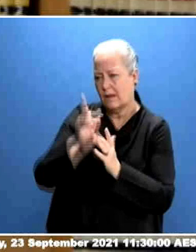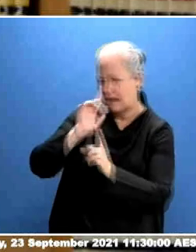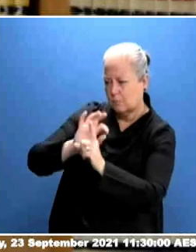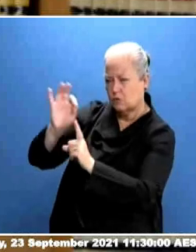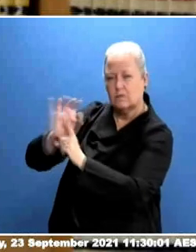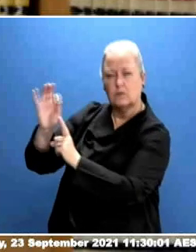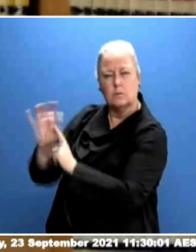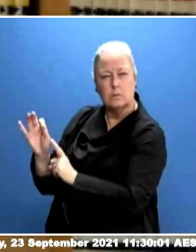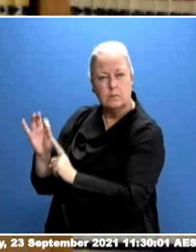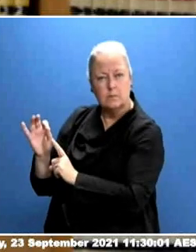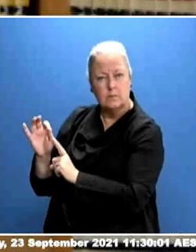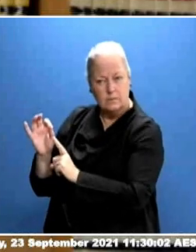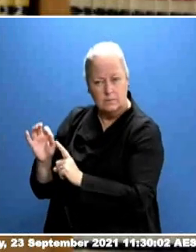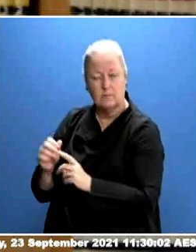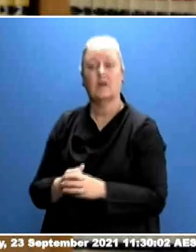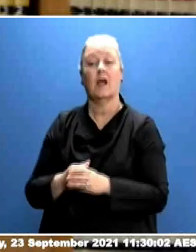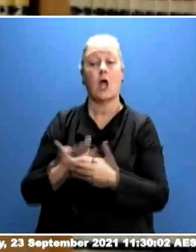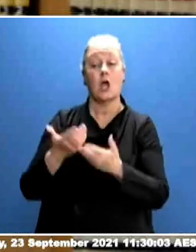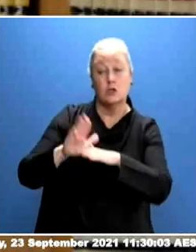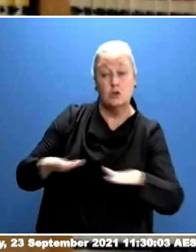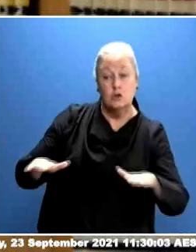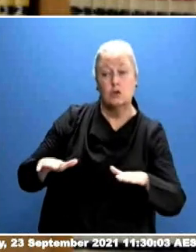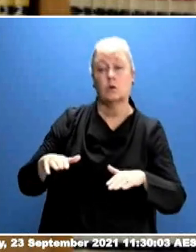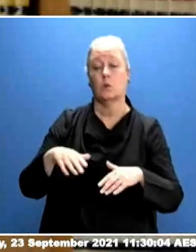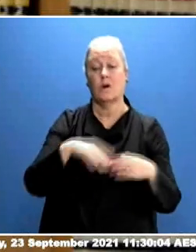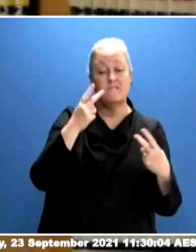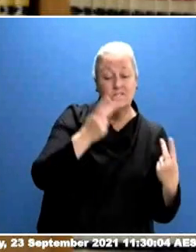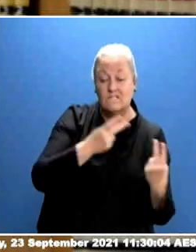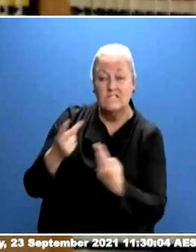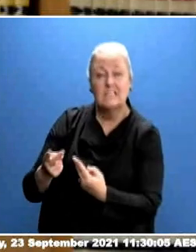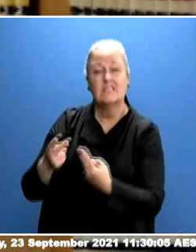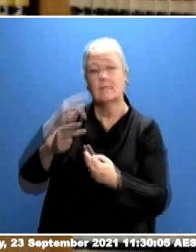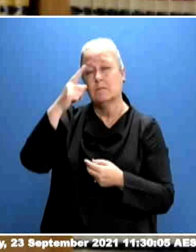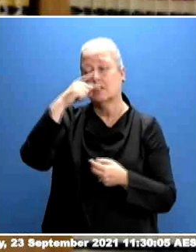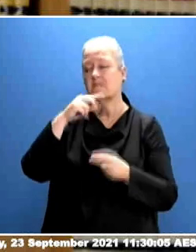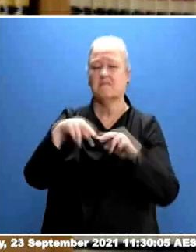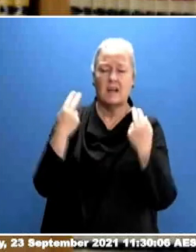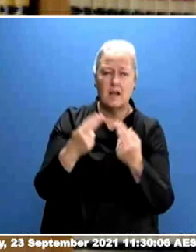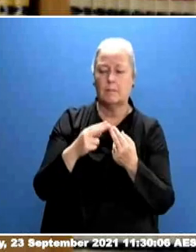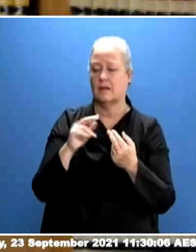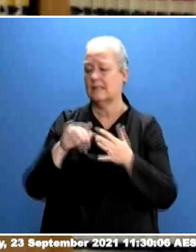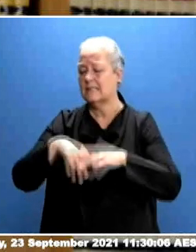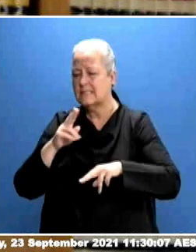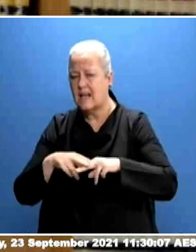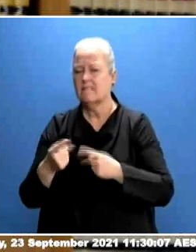that we've had from children, from visitors, and from staff over the years in relation to the building itself.